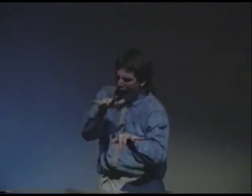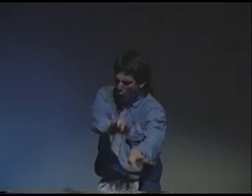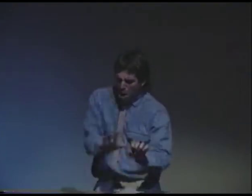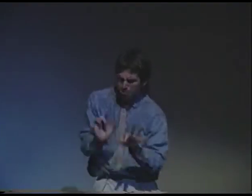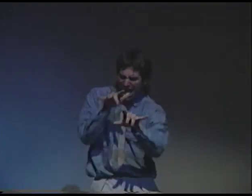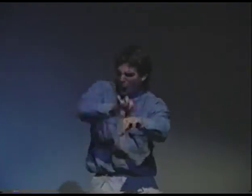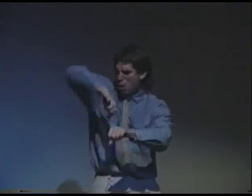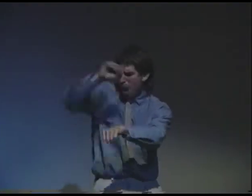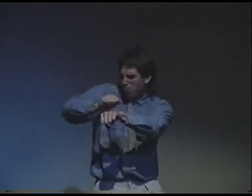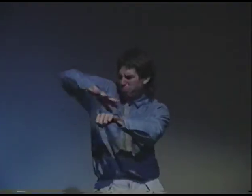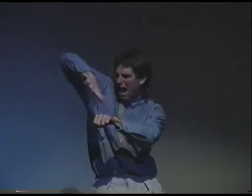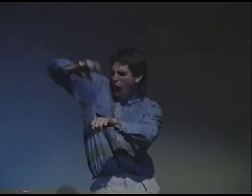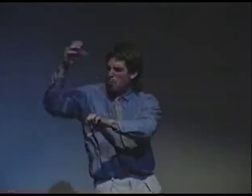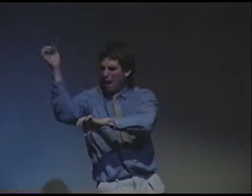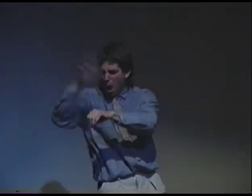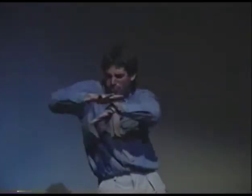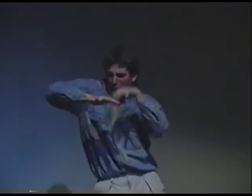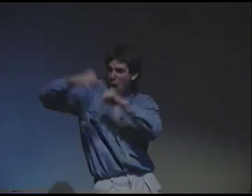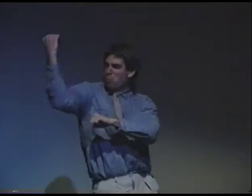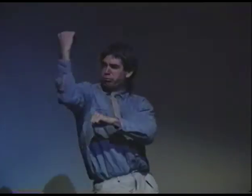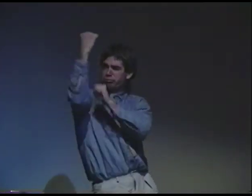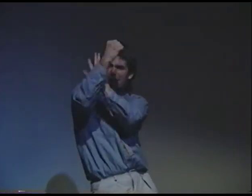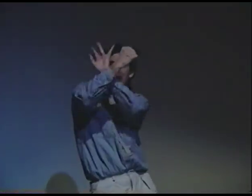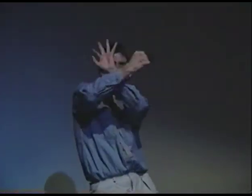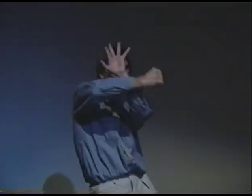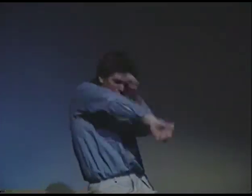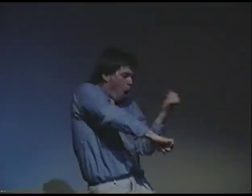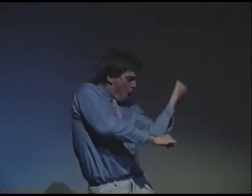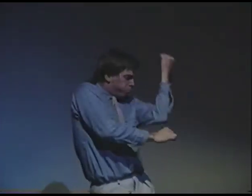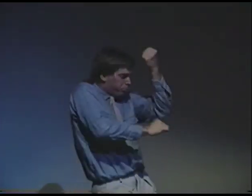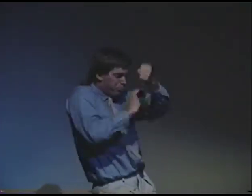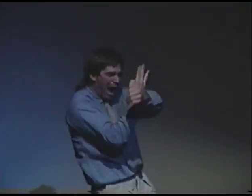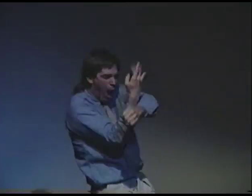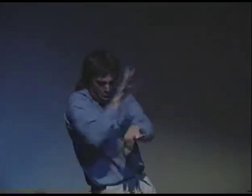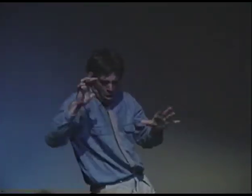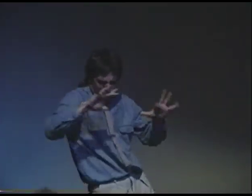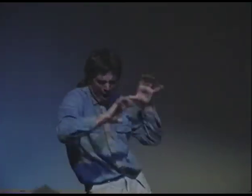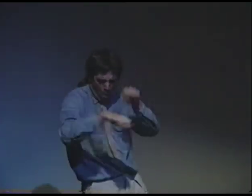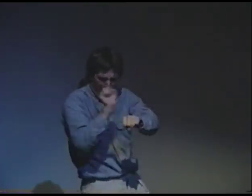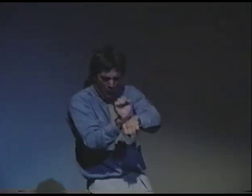and a red river roaring along the rocks, fire.